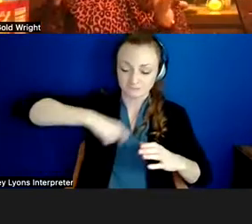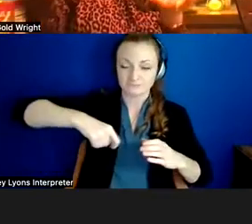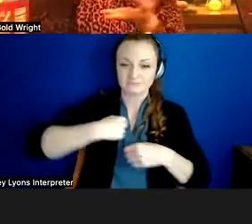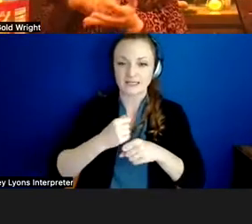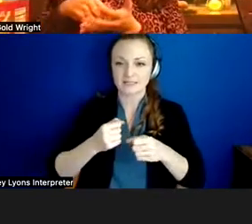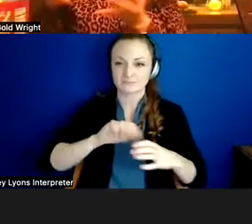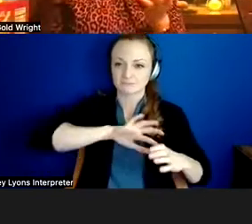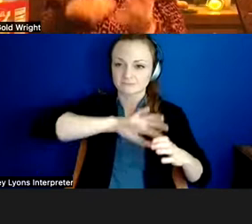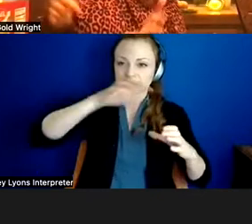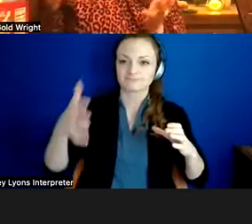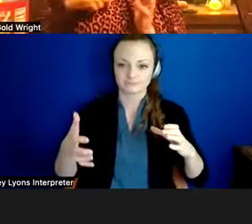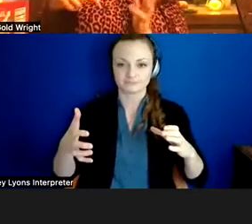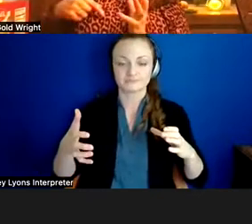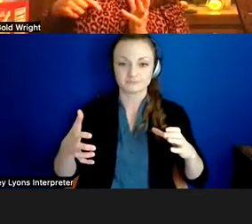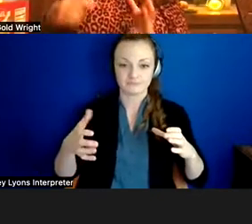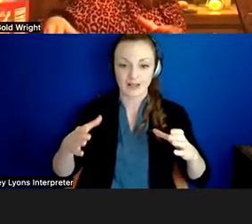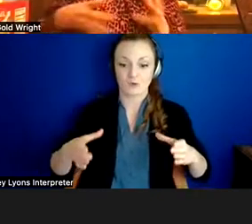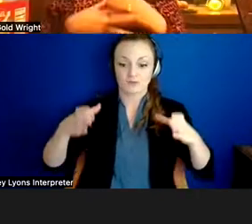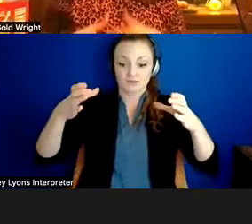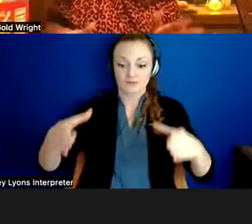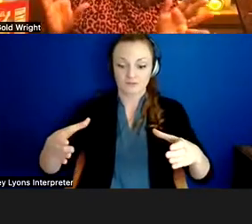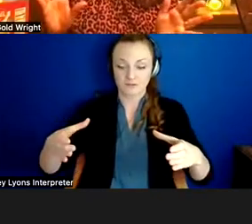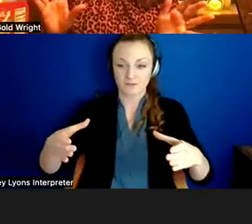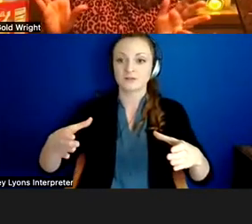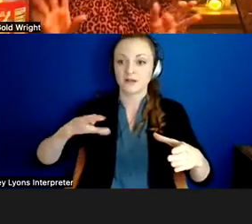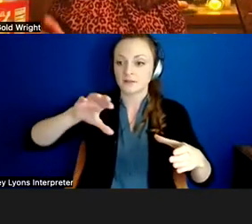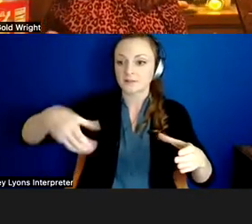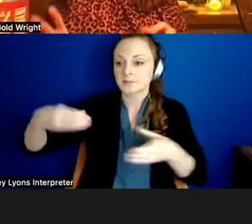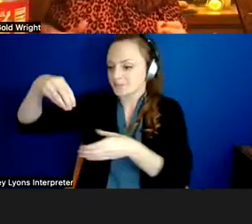will eat that from the bowl, and it will be gone, you know.